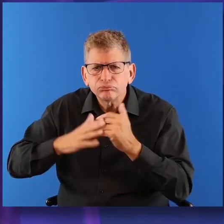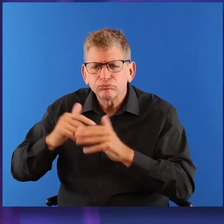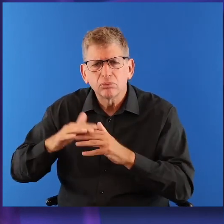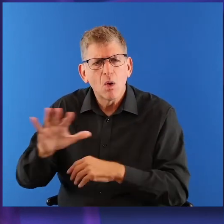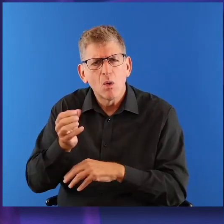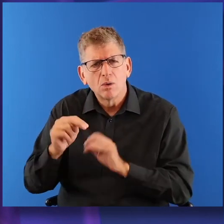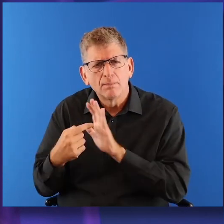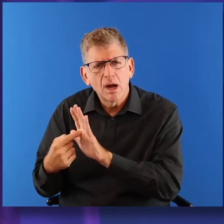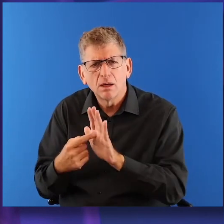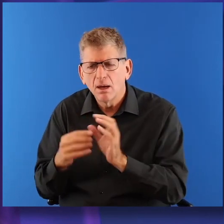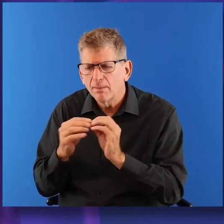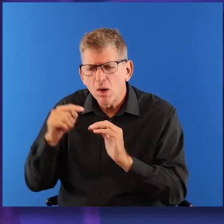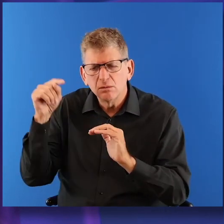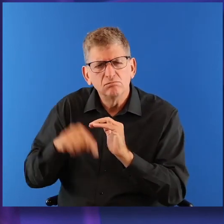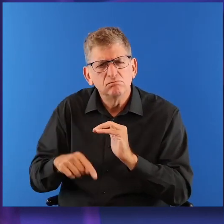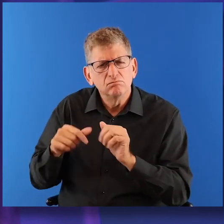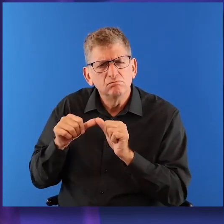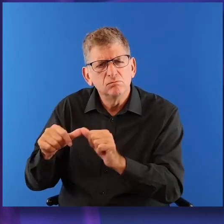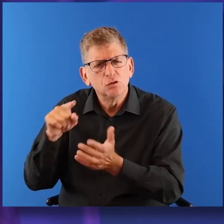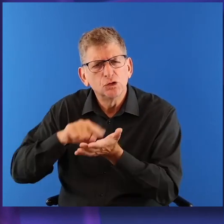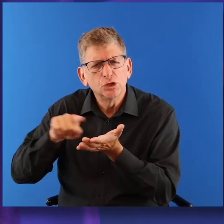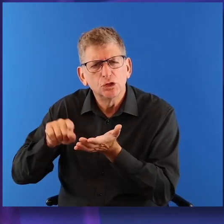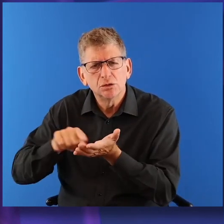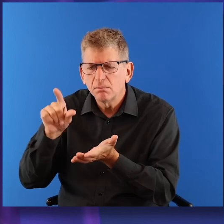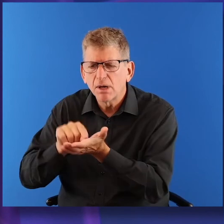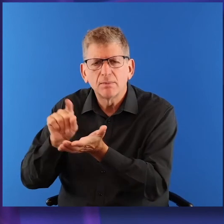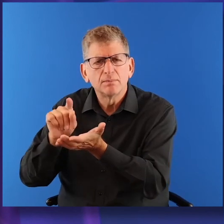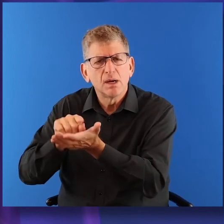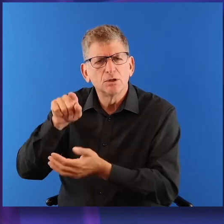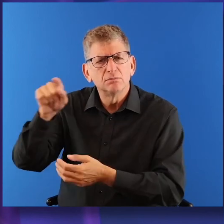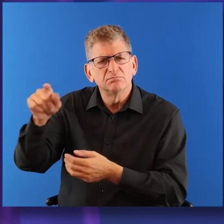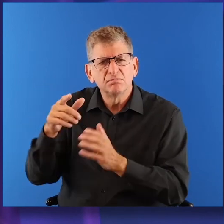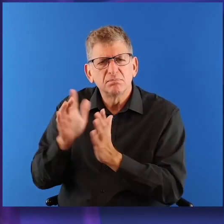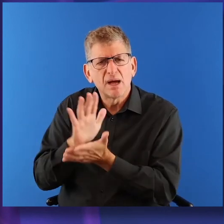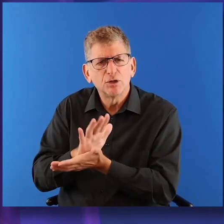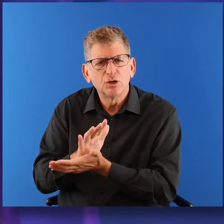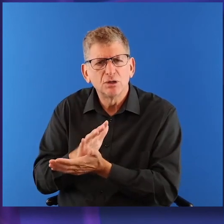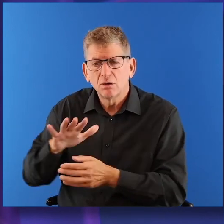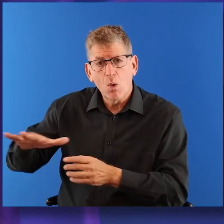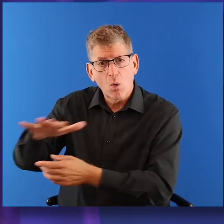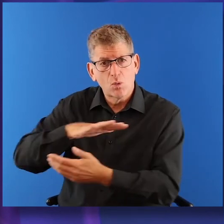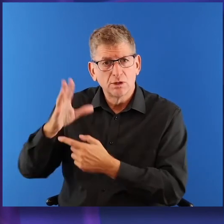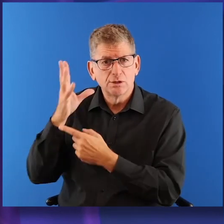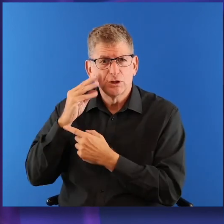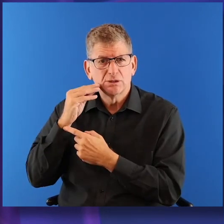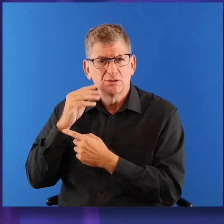The entire experience is really built around and on top of an environment